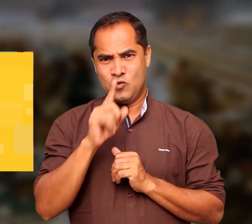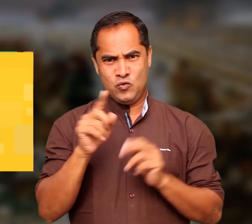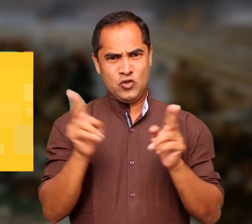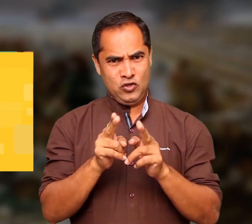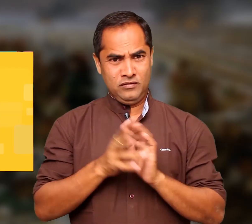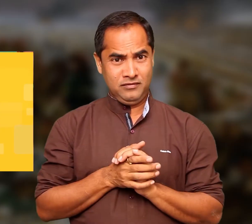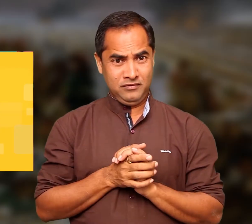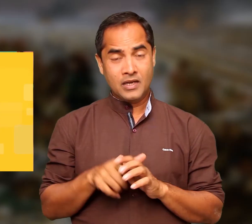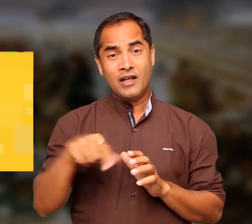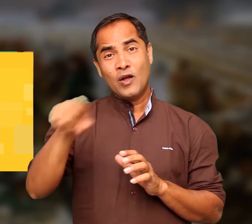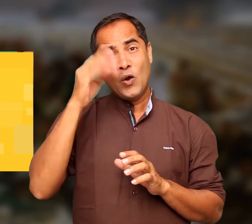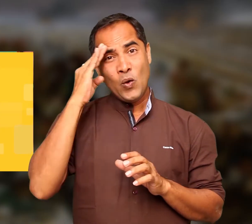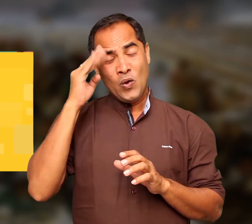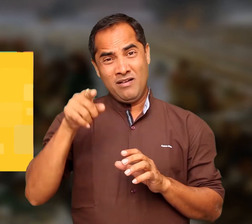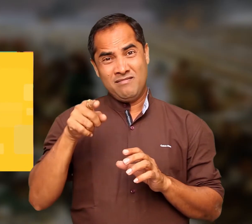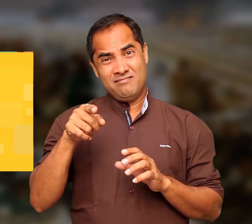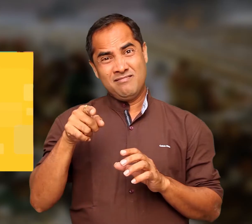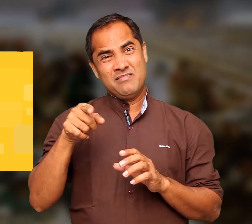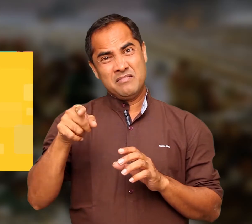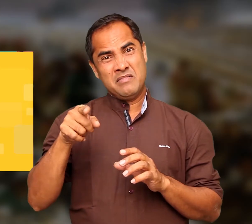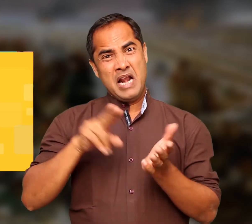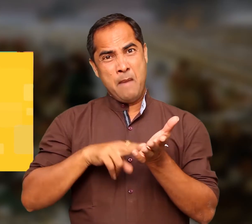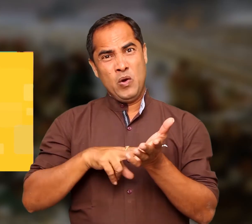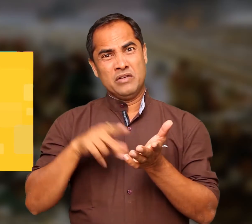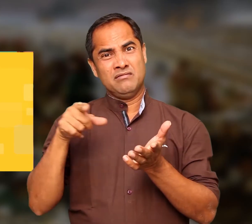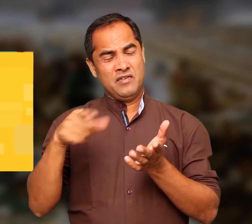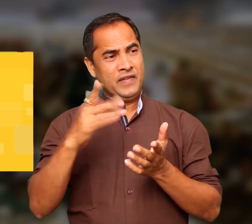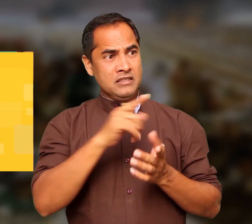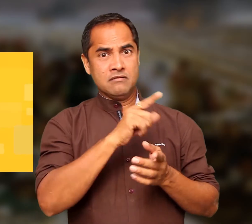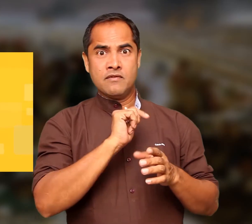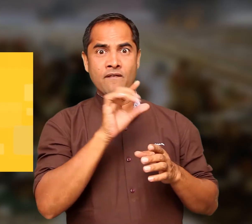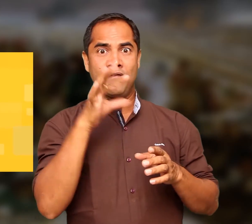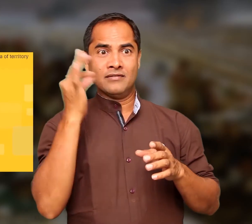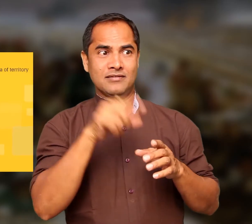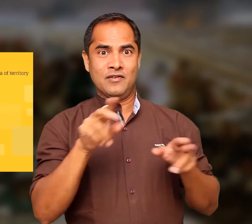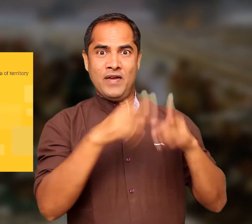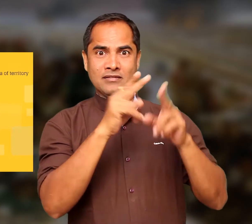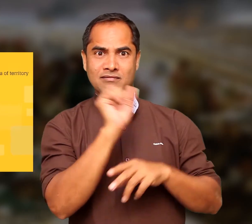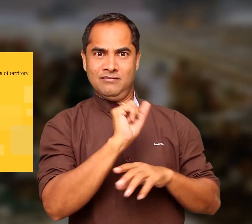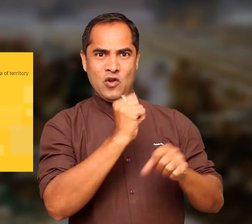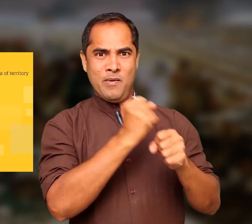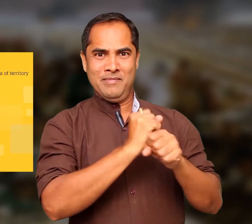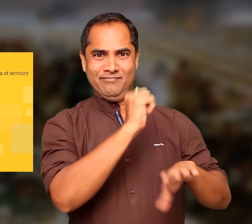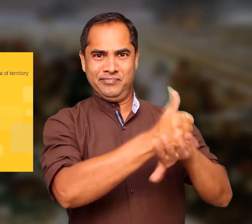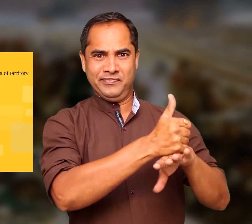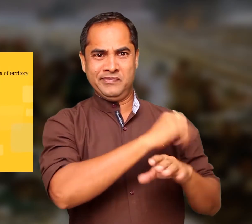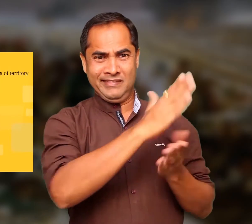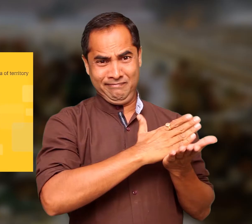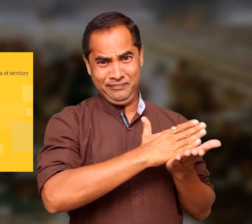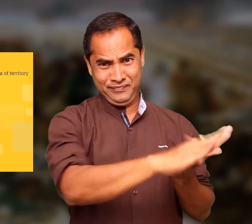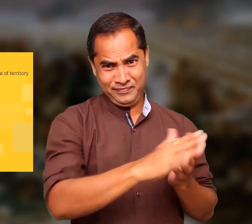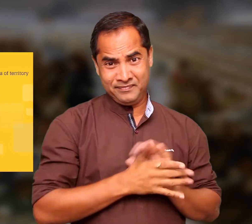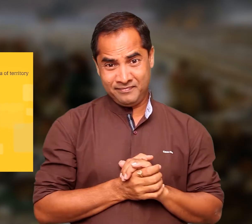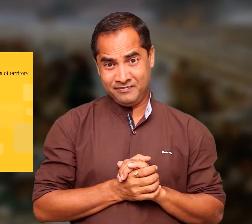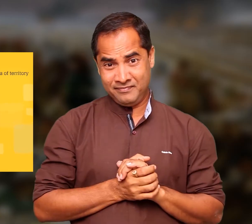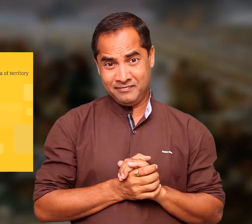and Napoleon actually destroyed the democracy in France by reintroducing